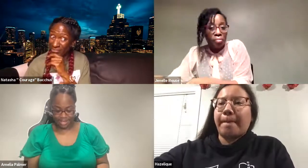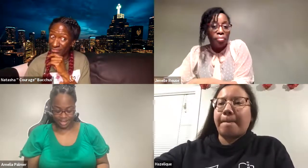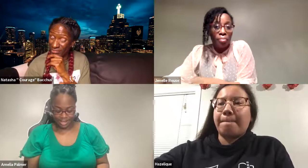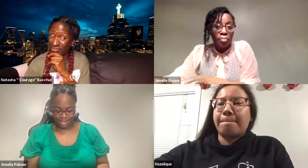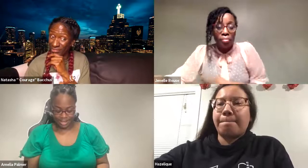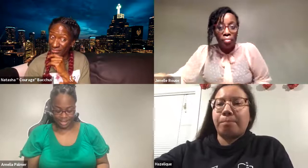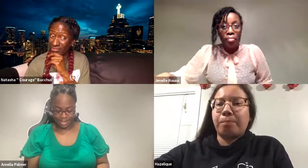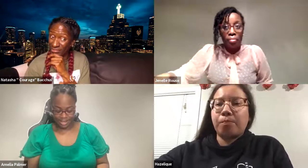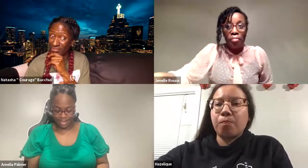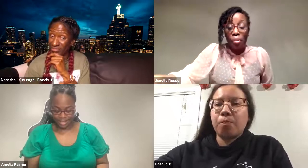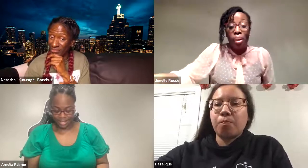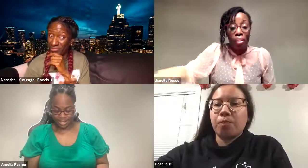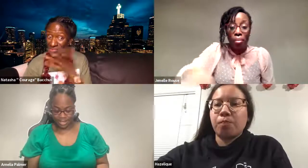thinking. [interpreter clarifying] sorry